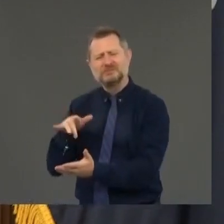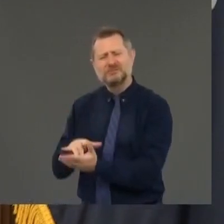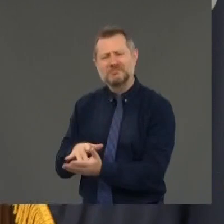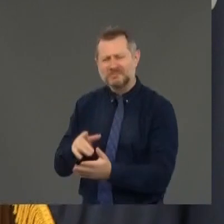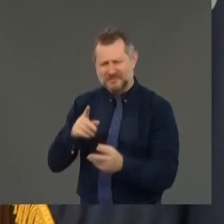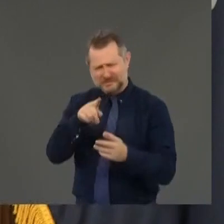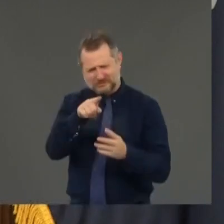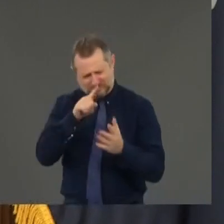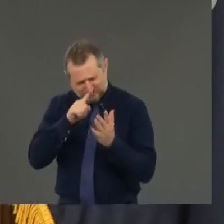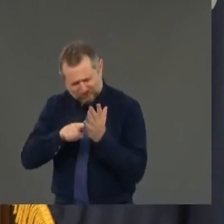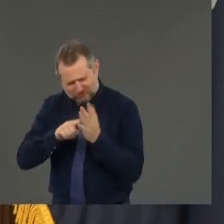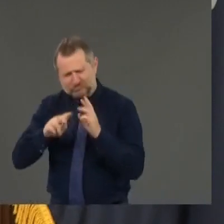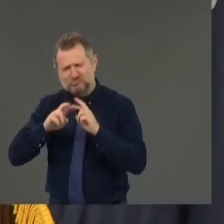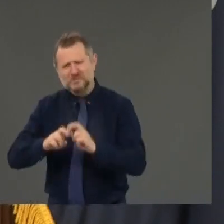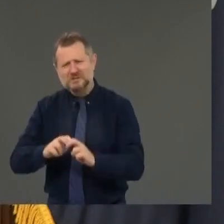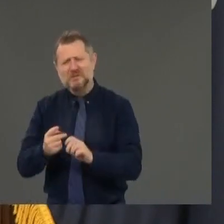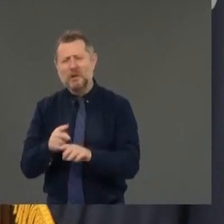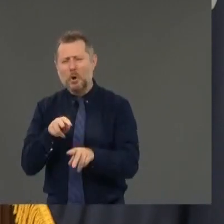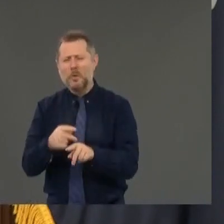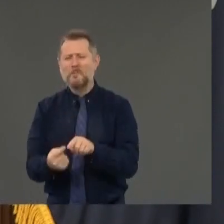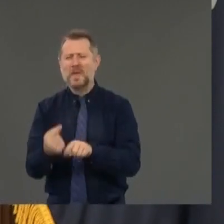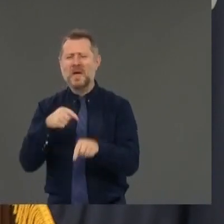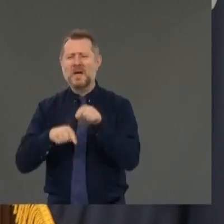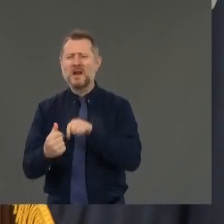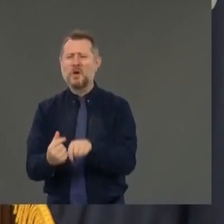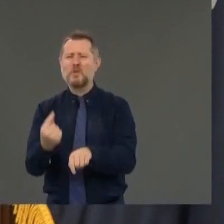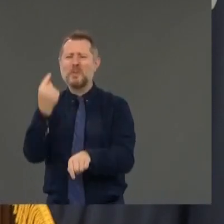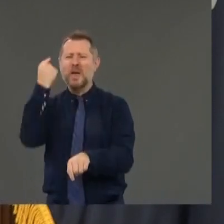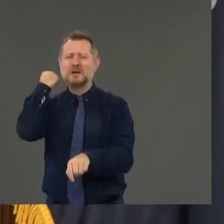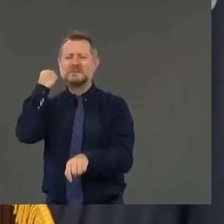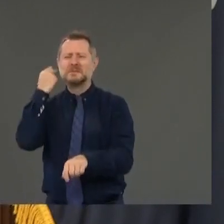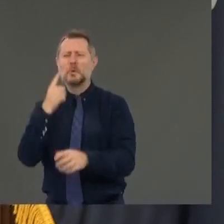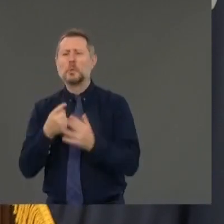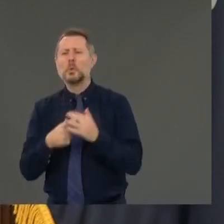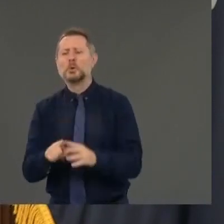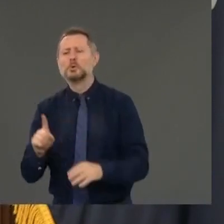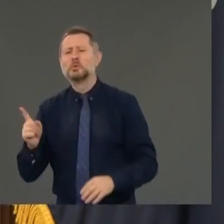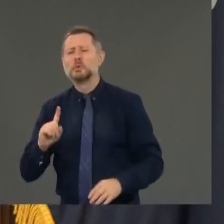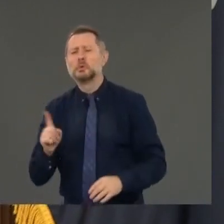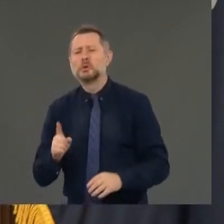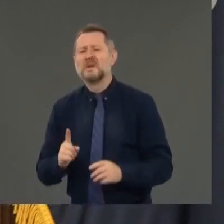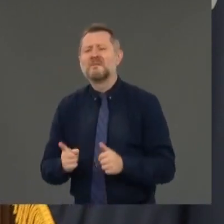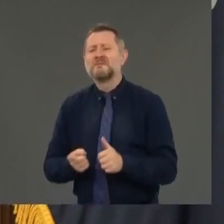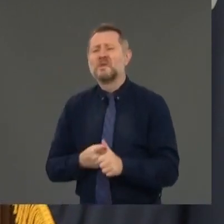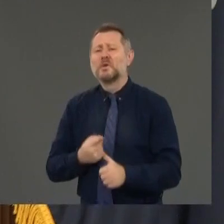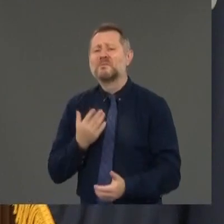GUIDANCE. IF THEY WANT TO START WITH AN